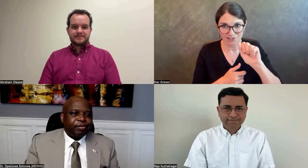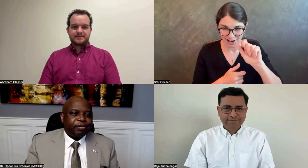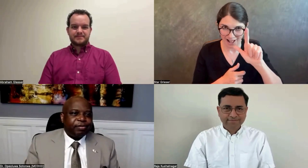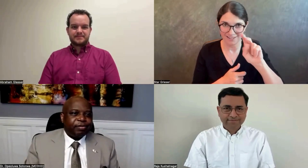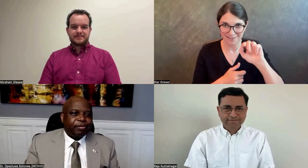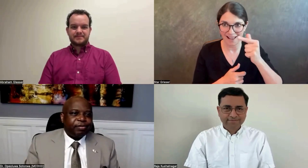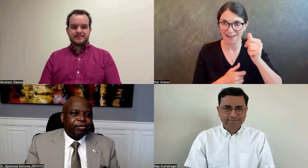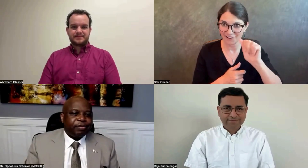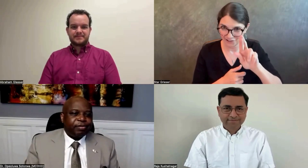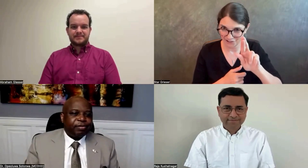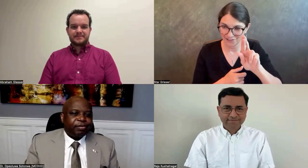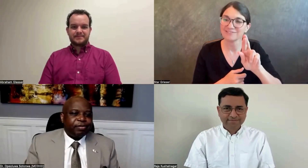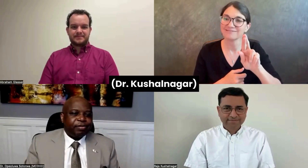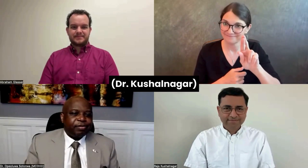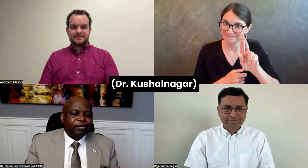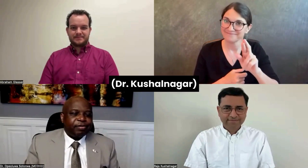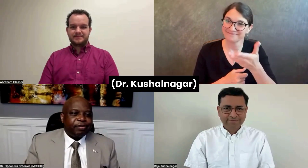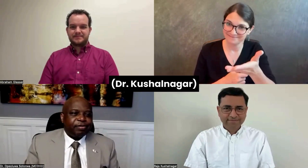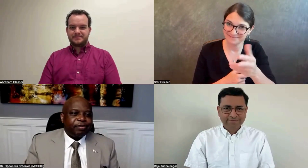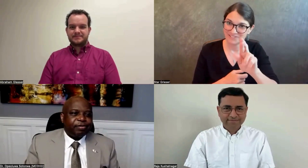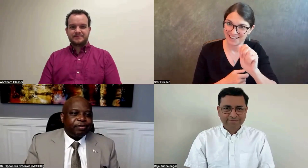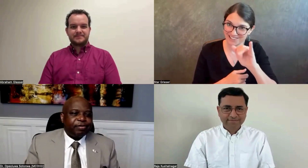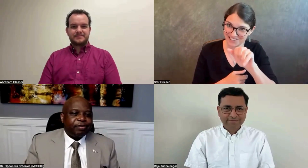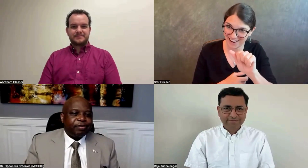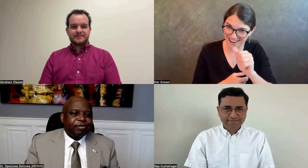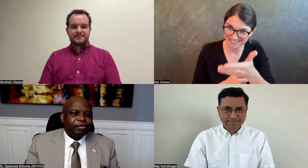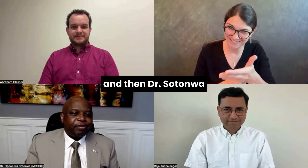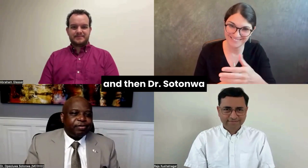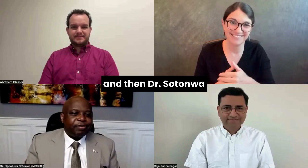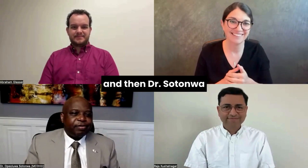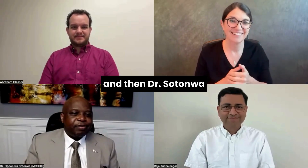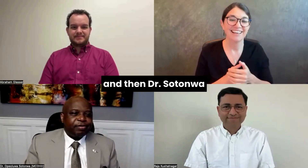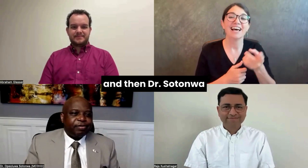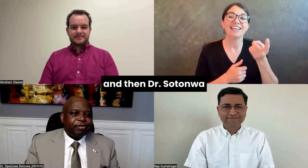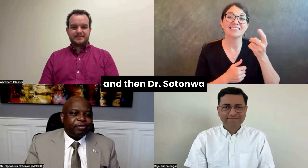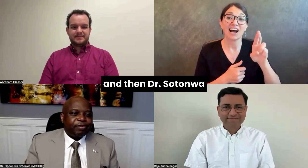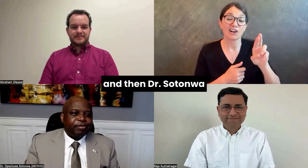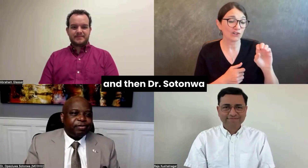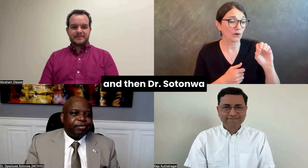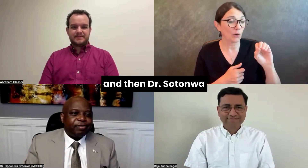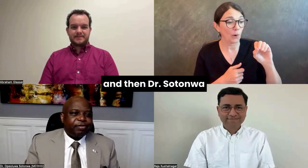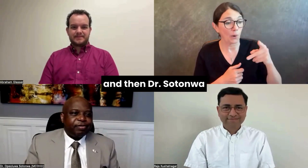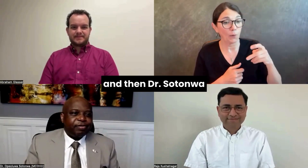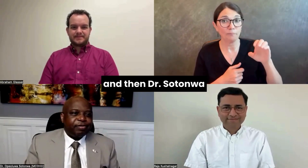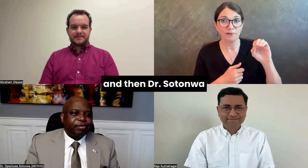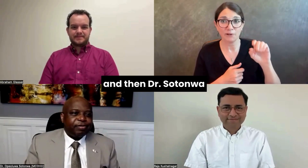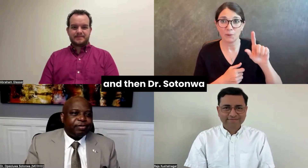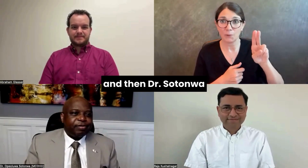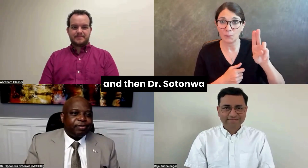(Dr. Kushalnagar) and then Dr. Sotonwa